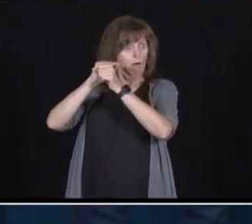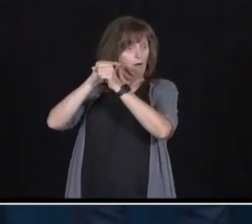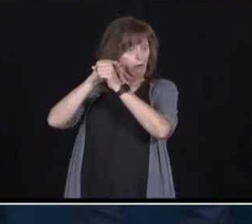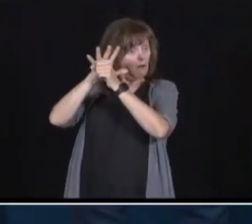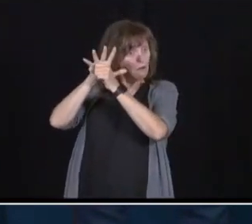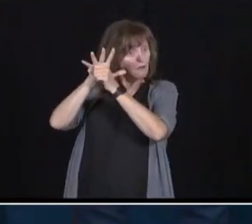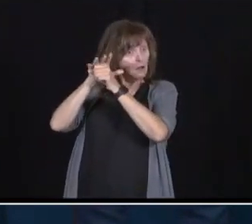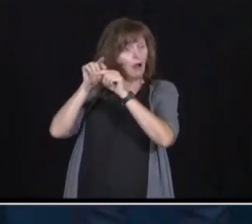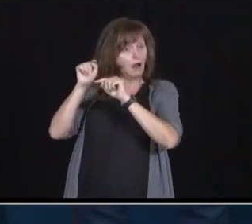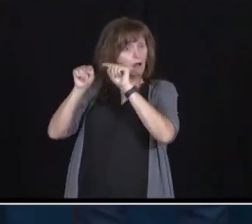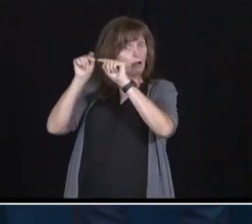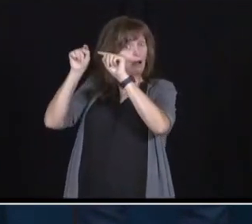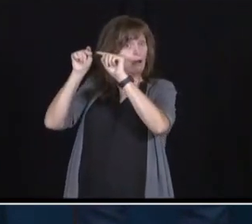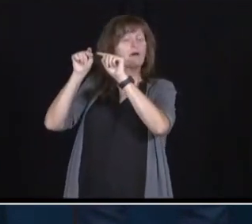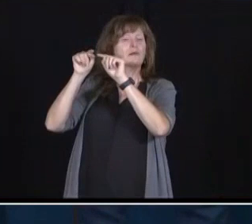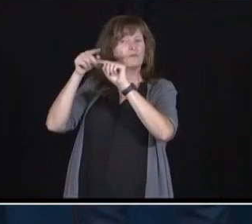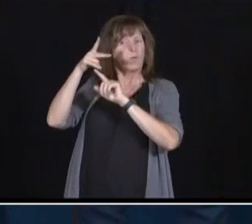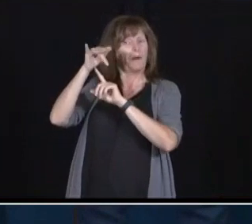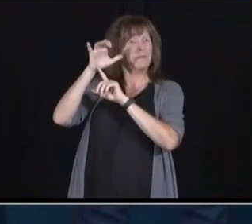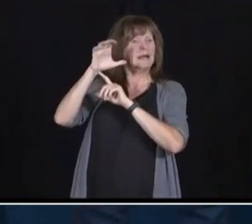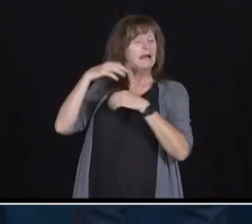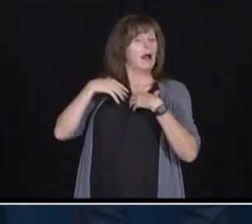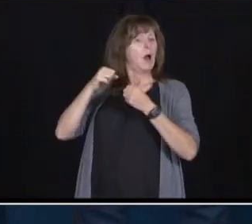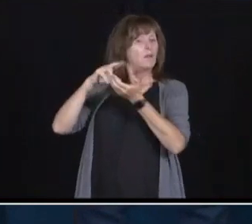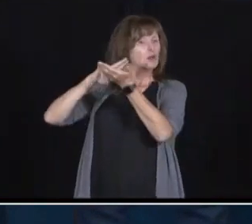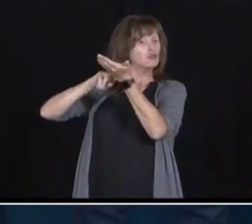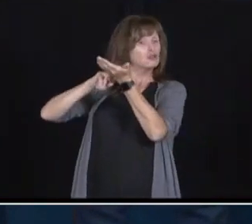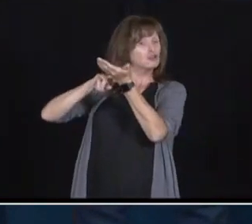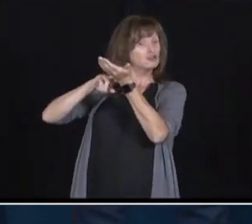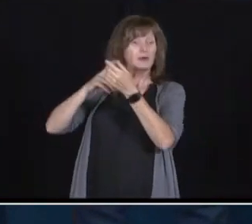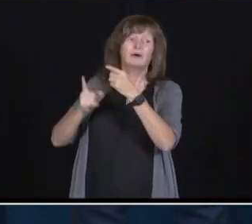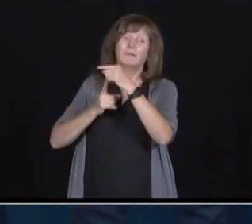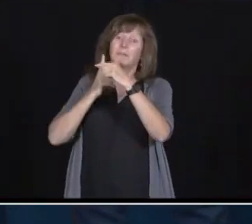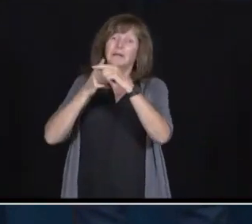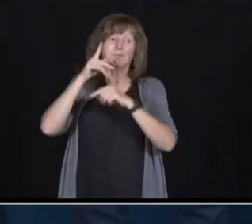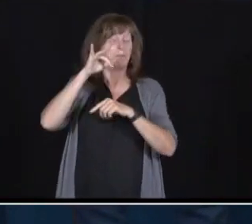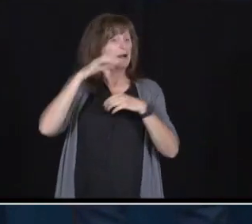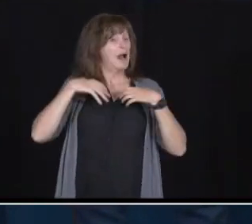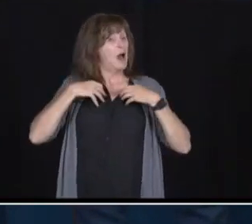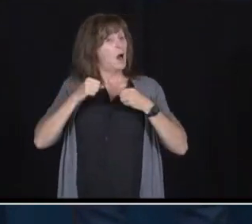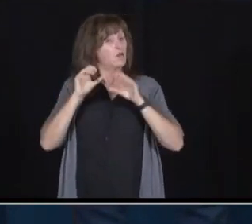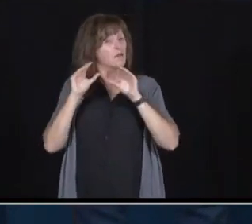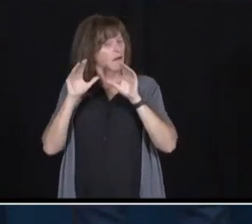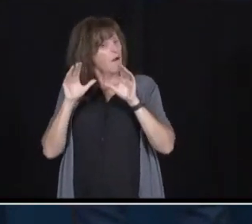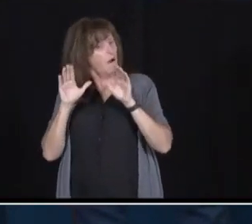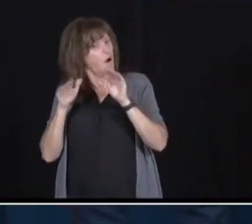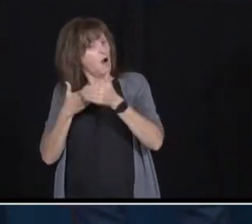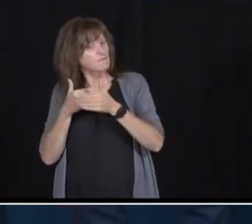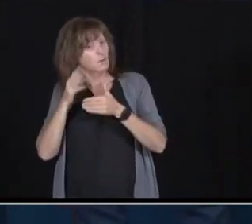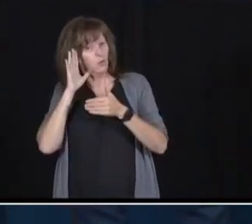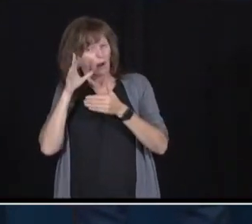back whether they felt the COVID-19 test was necessary or not. Again, we want to make the decision-making With the parents.